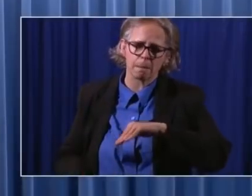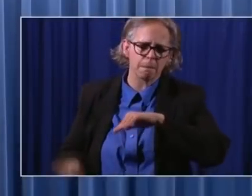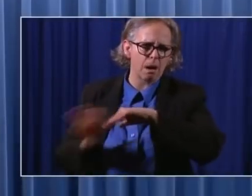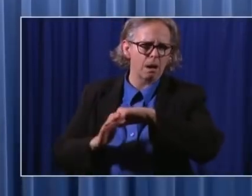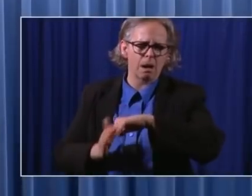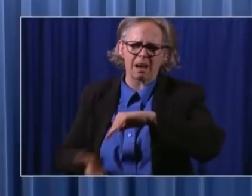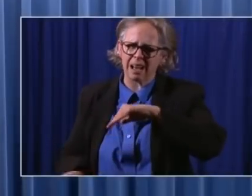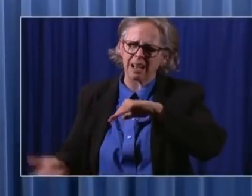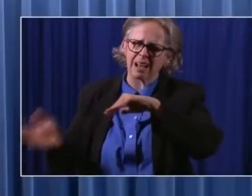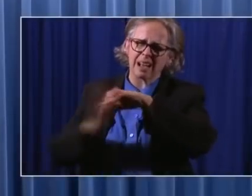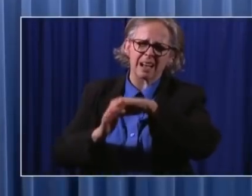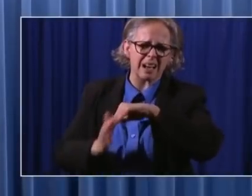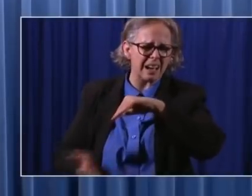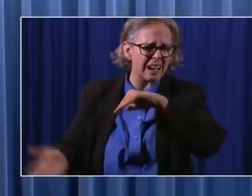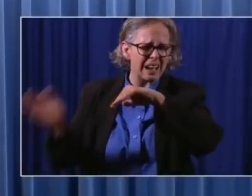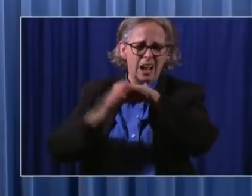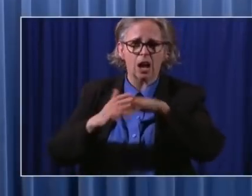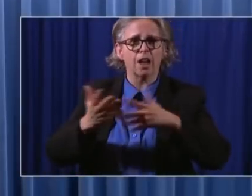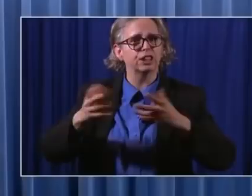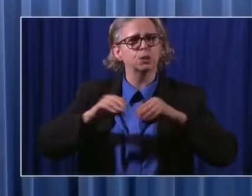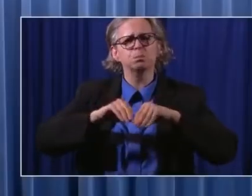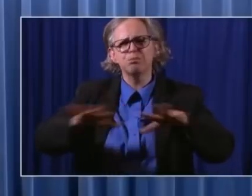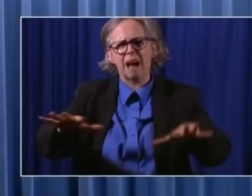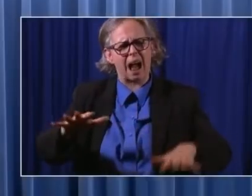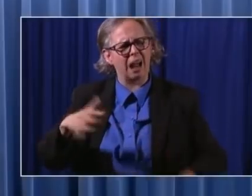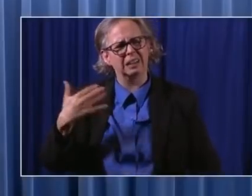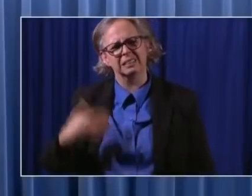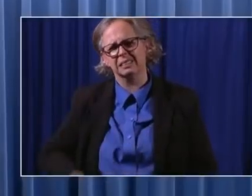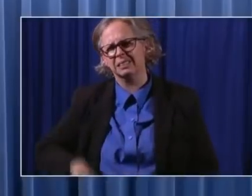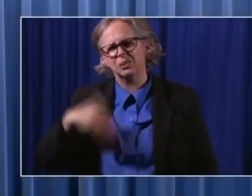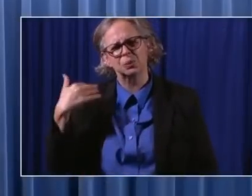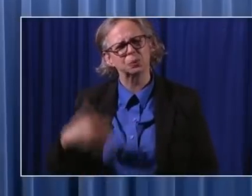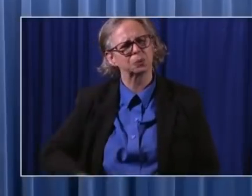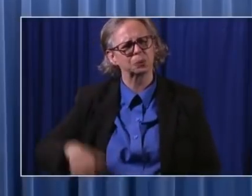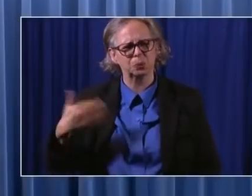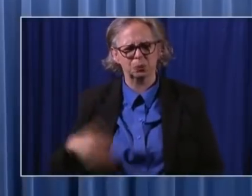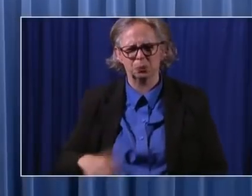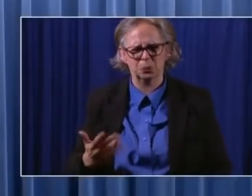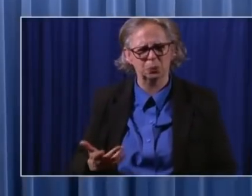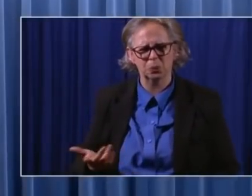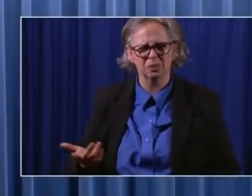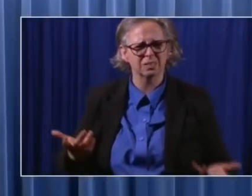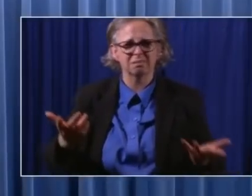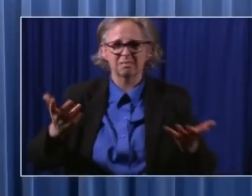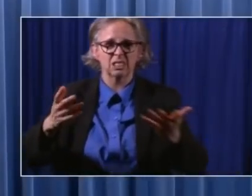ATHENS COUNTY, THE SITUATION IS RAPIDLY ACCELERATED.